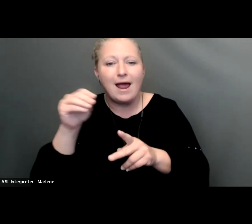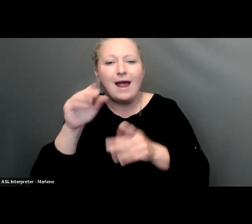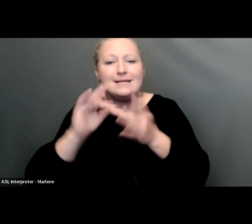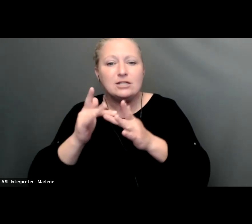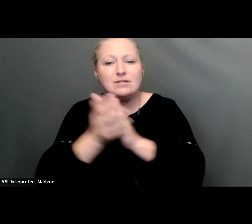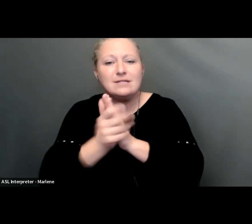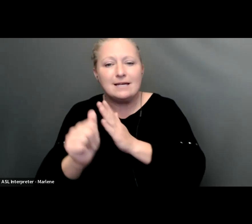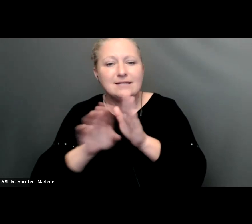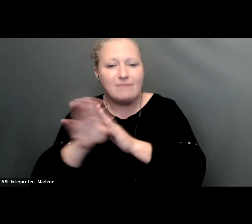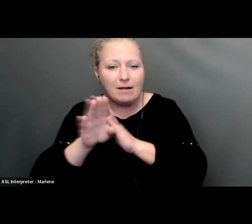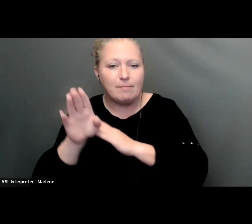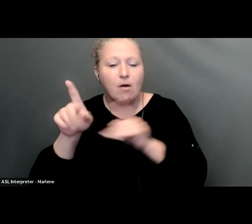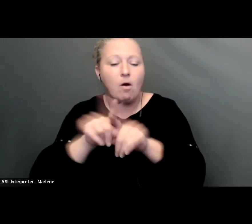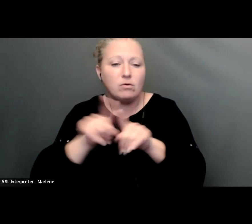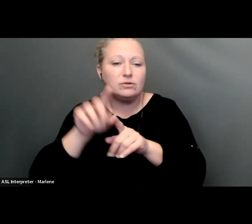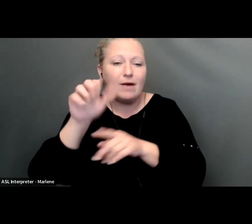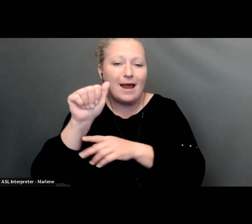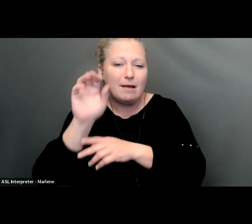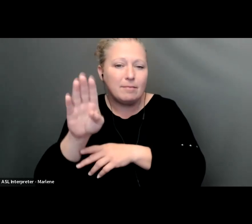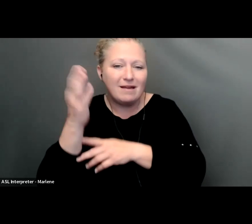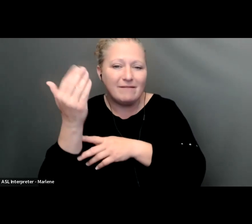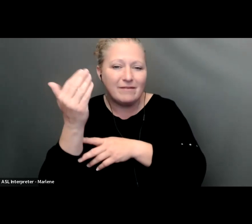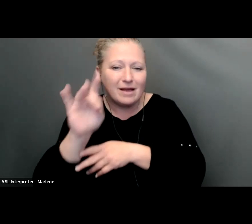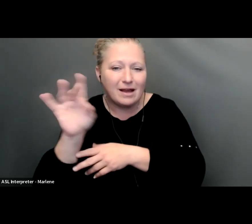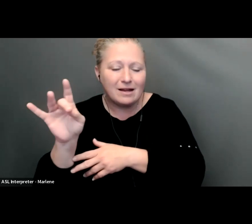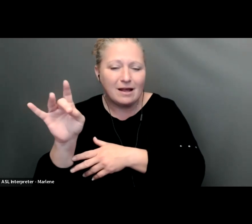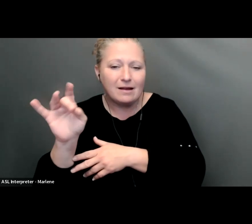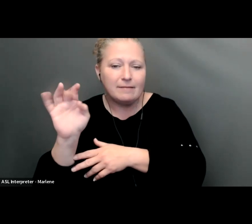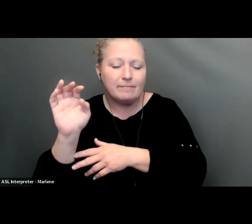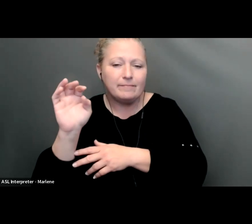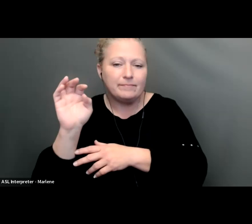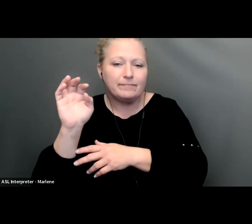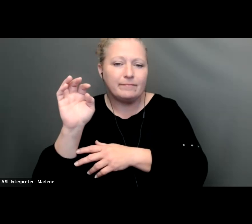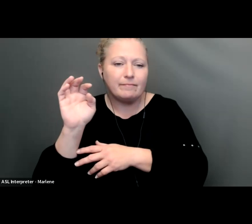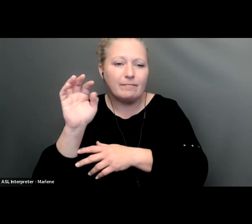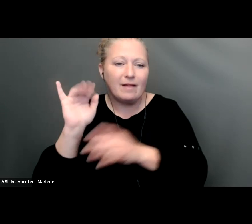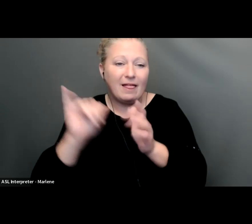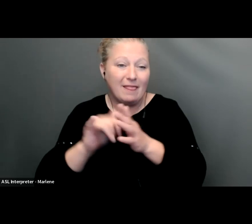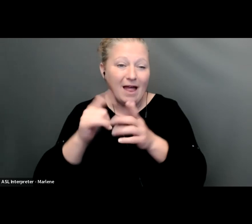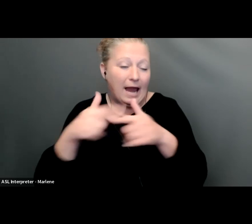Finally, we're supporting AB 1588. And this language is still being finalized. But it's